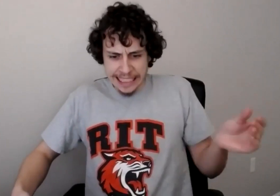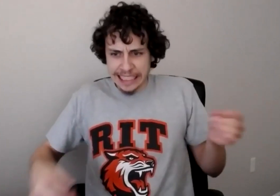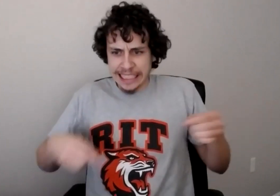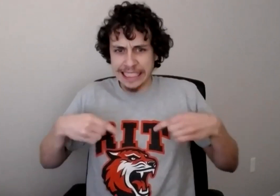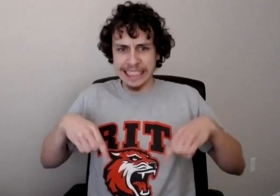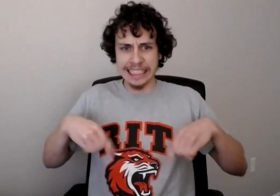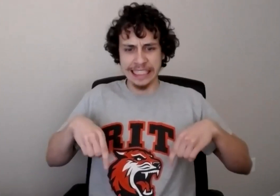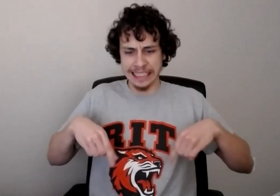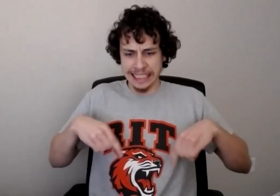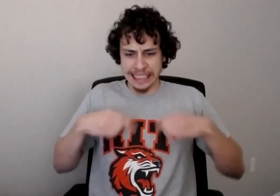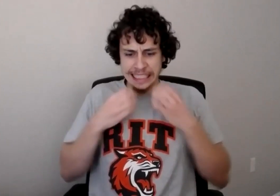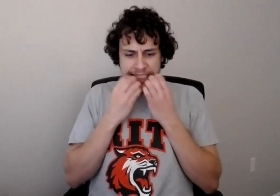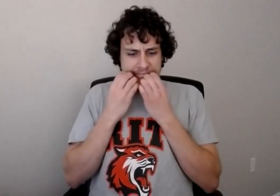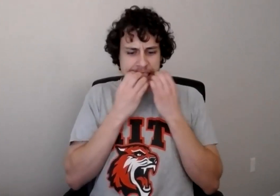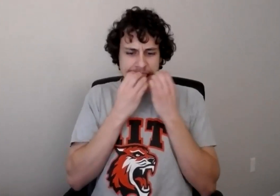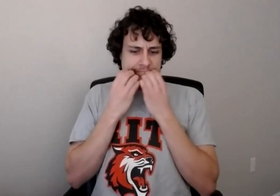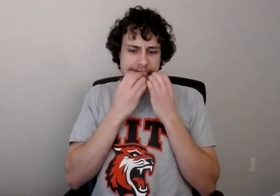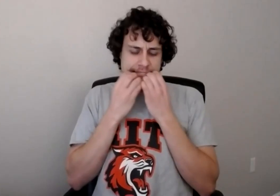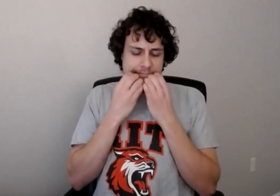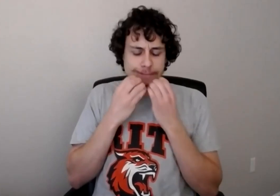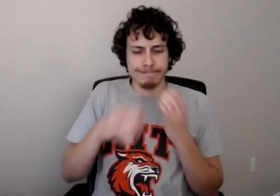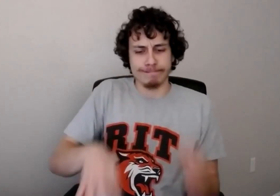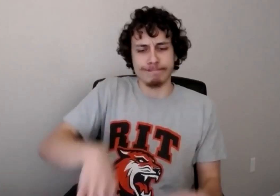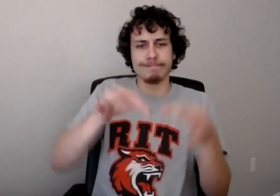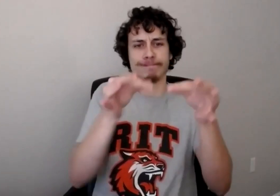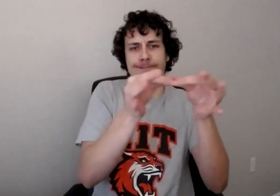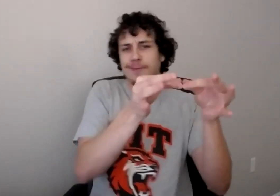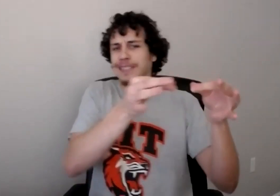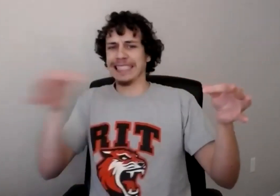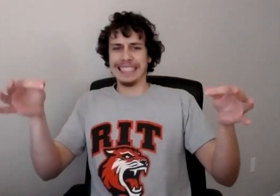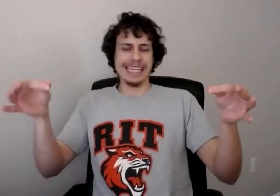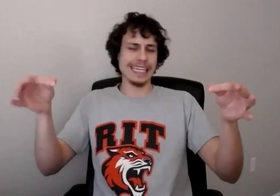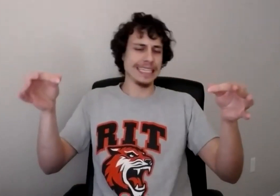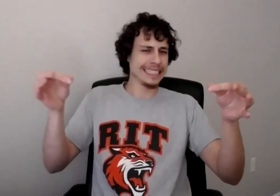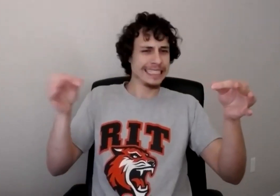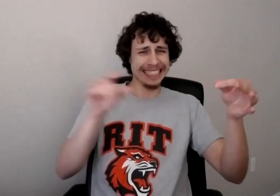Vladimir: D. E. F.